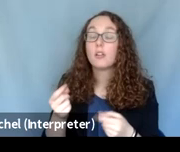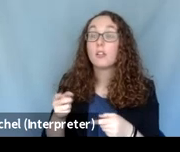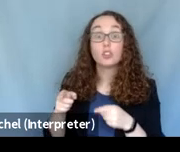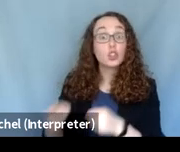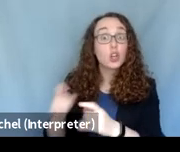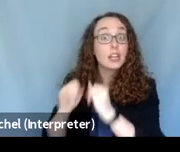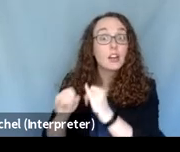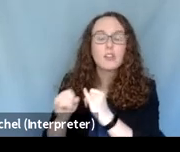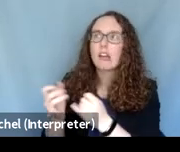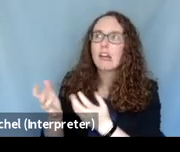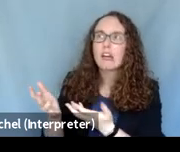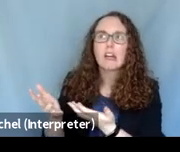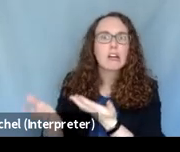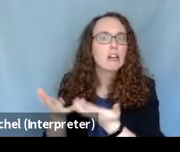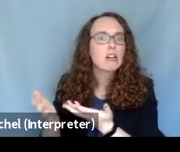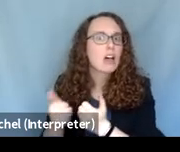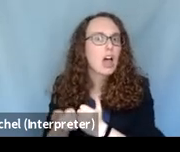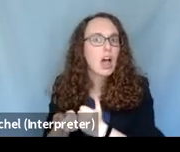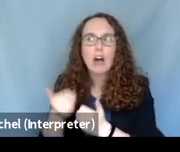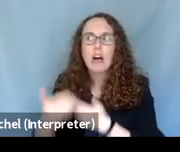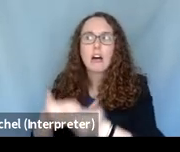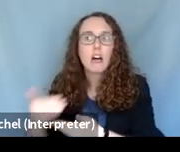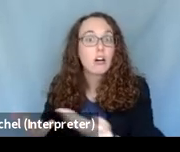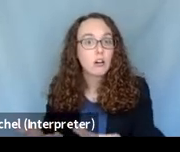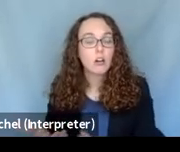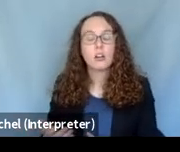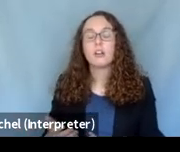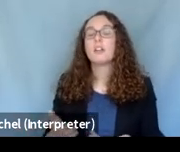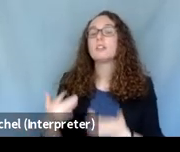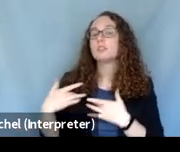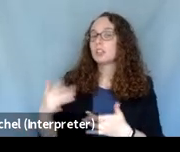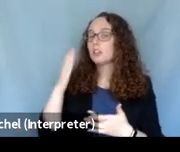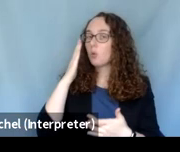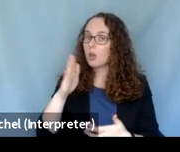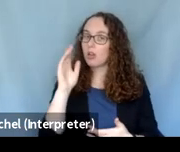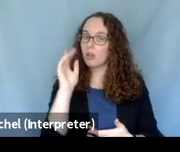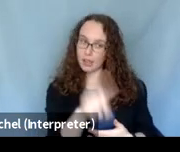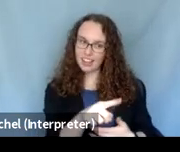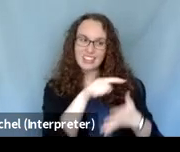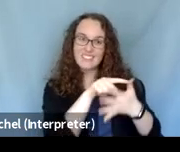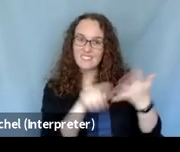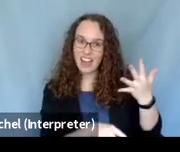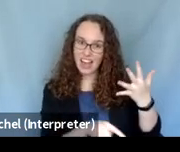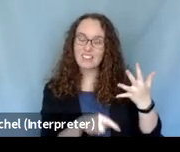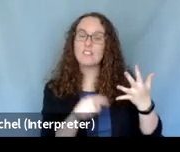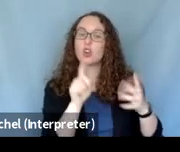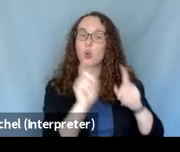questions and they are basic questions but they are questions that are asked a 90.. probably 5, 6, 7, 8, 99